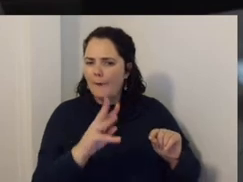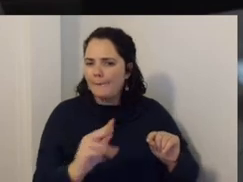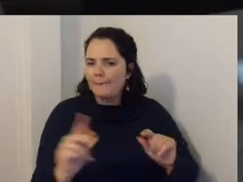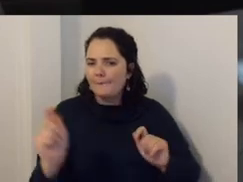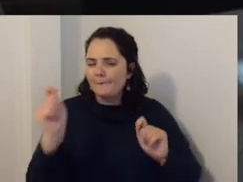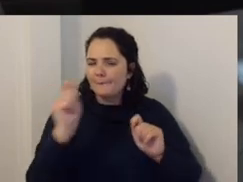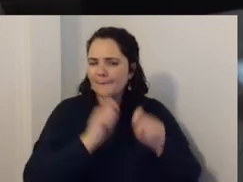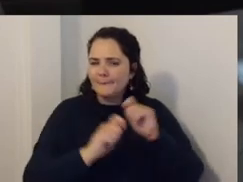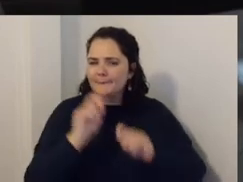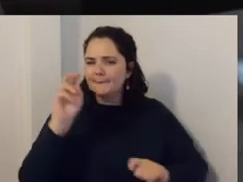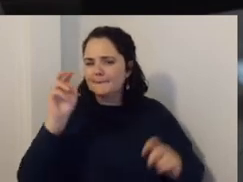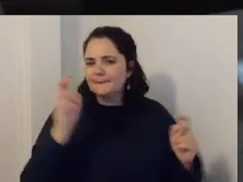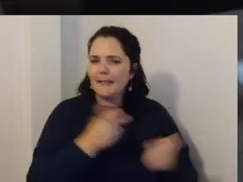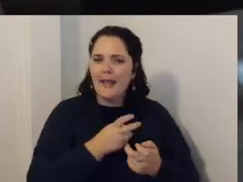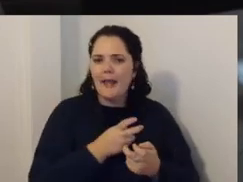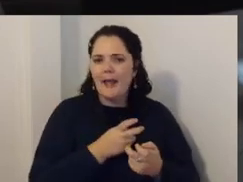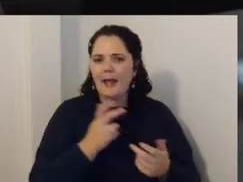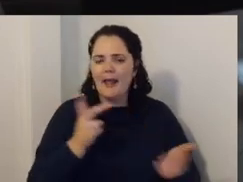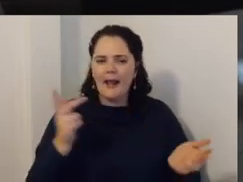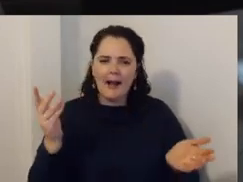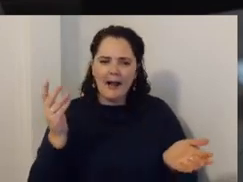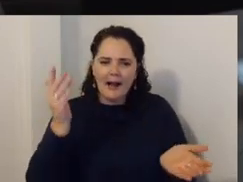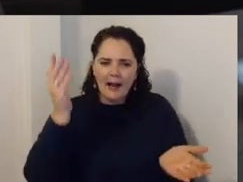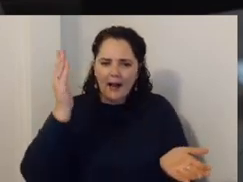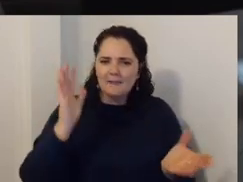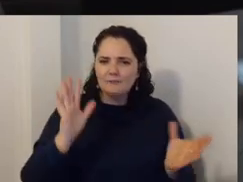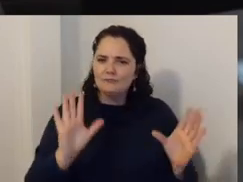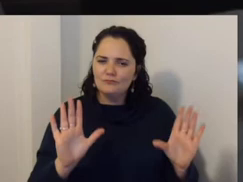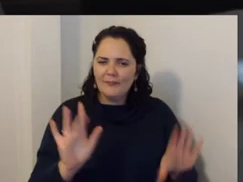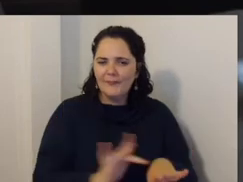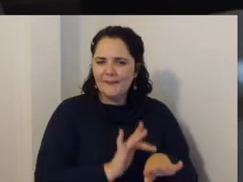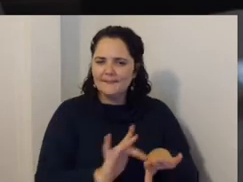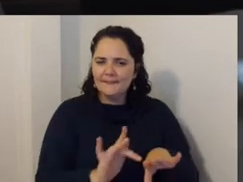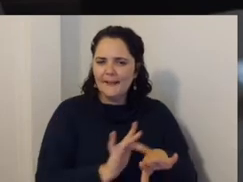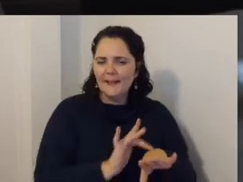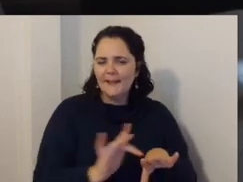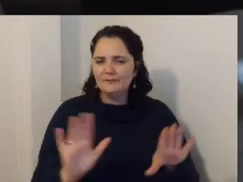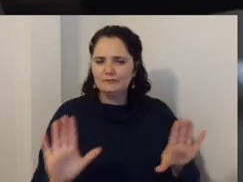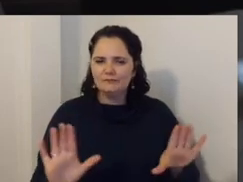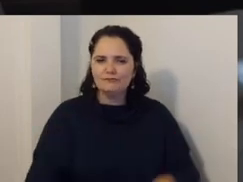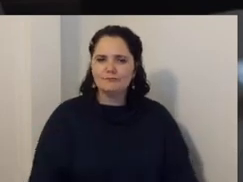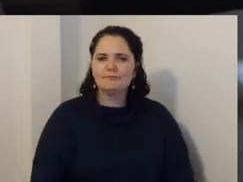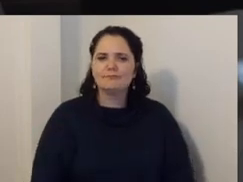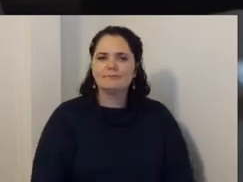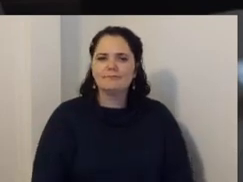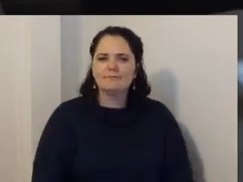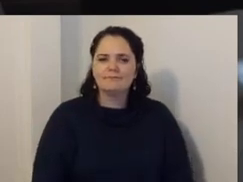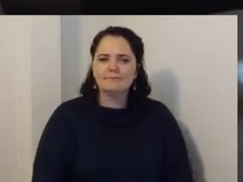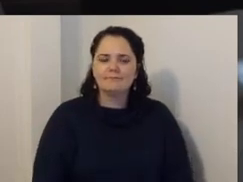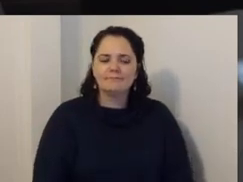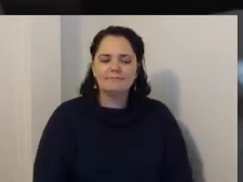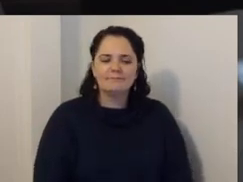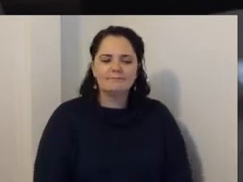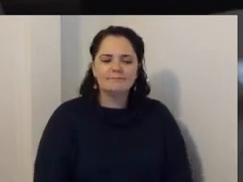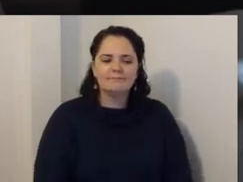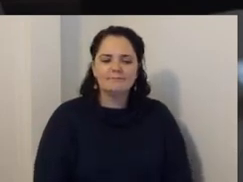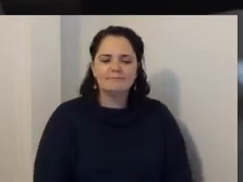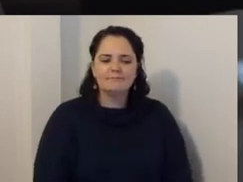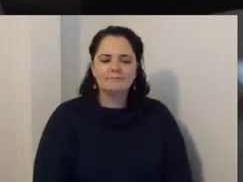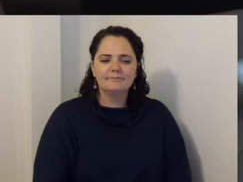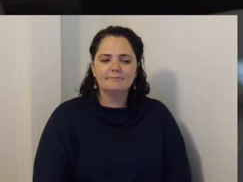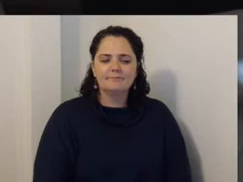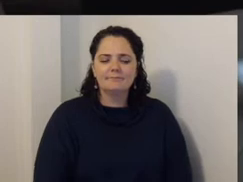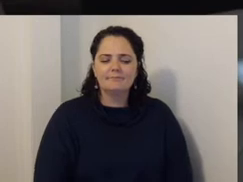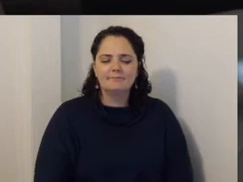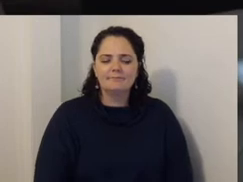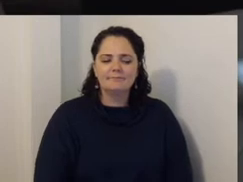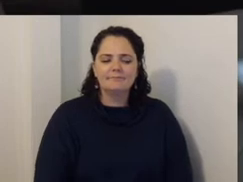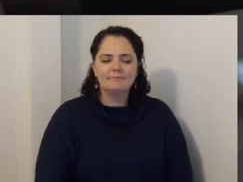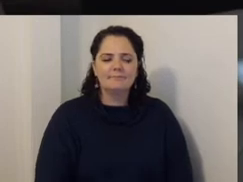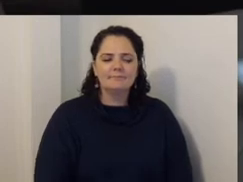again emphasize that drama, that theatricality of it